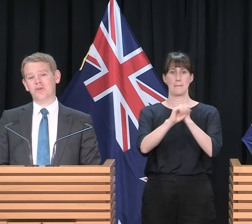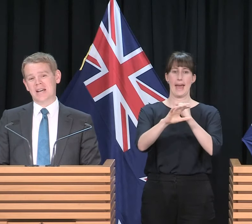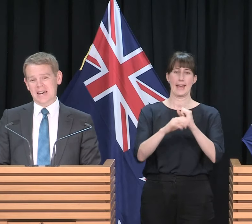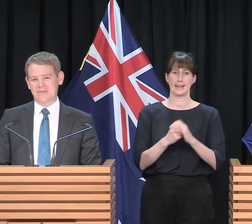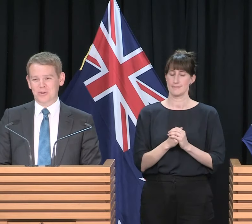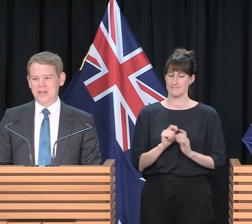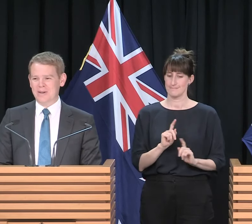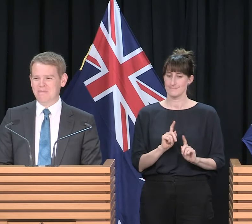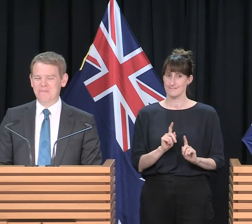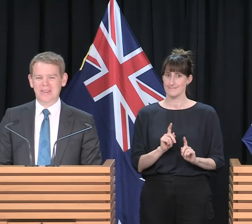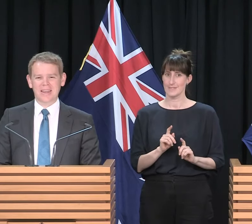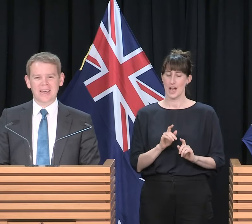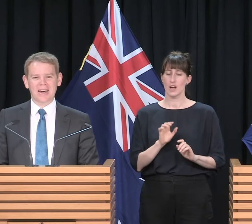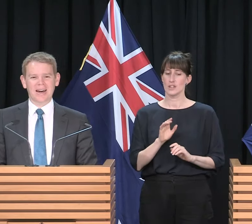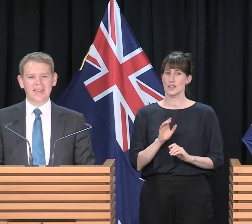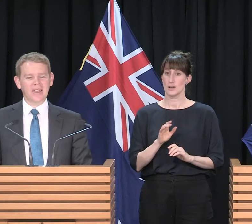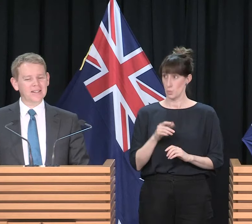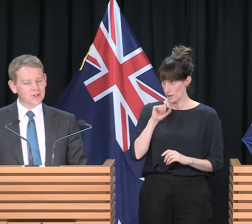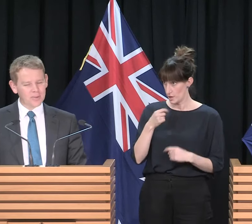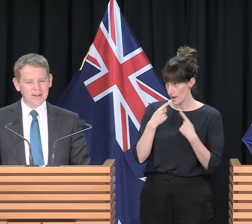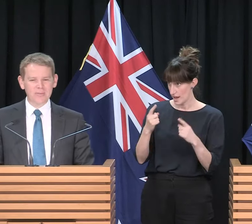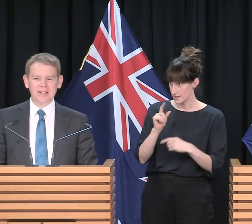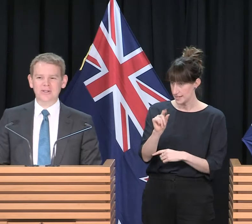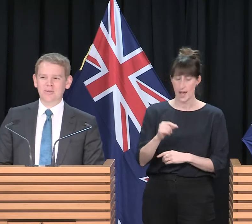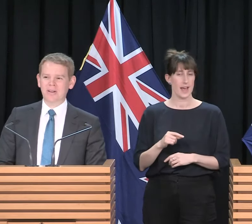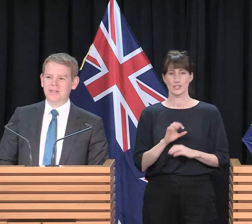recommending that, as part of